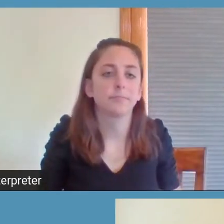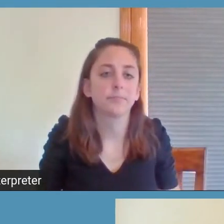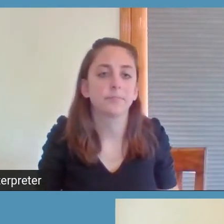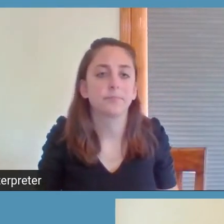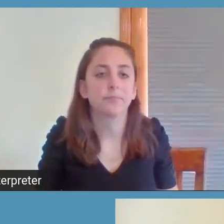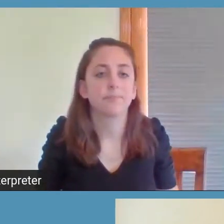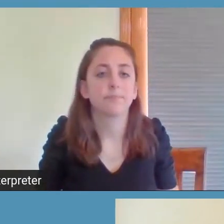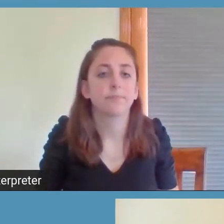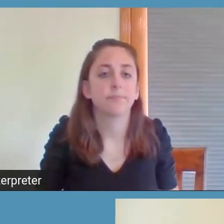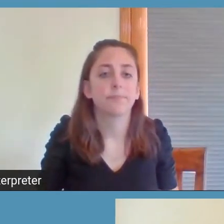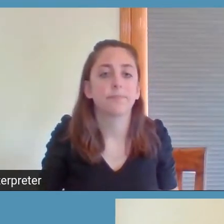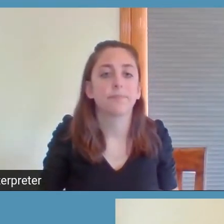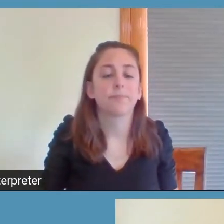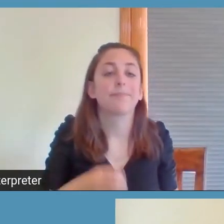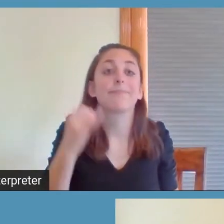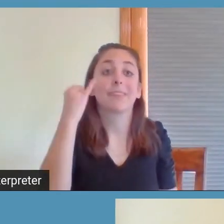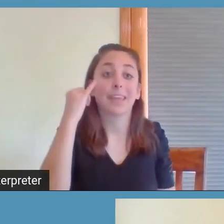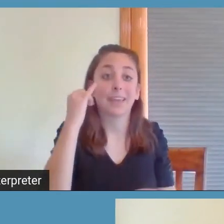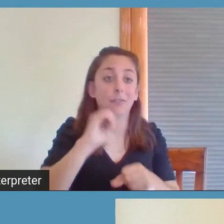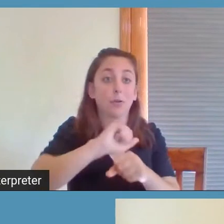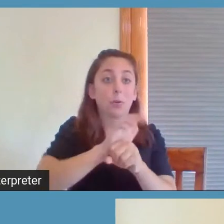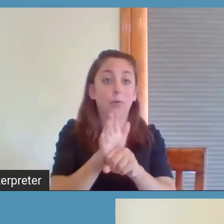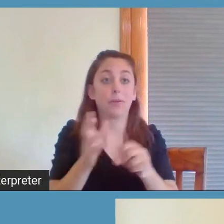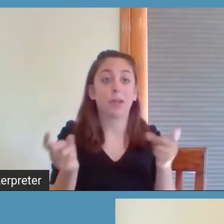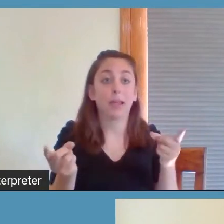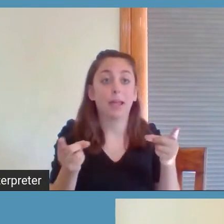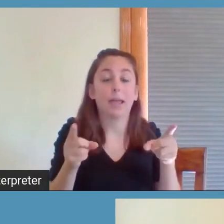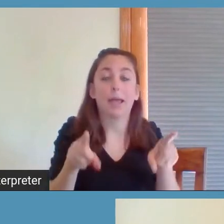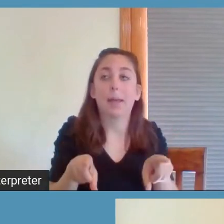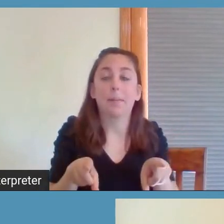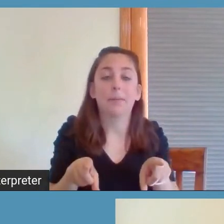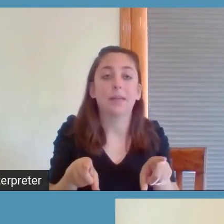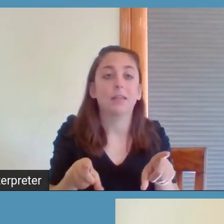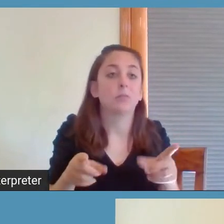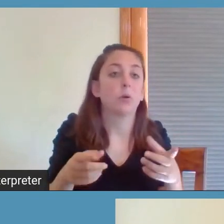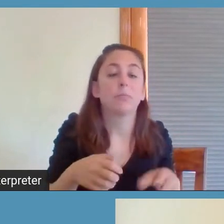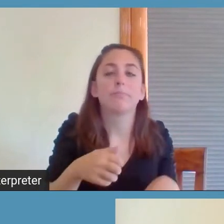there's another pandemic or it's another situation where it needs to be online um the organization